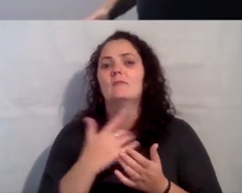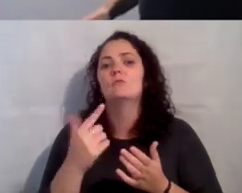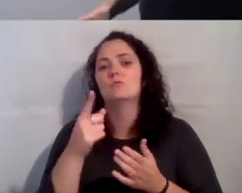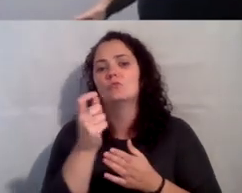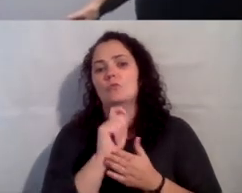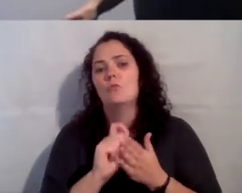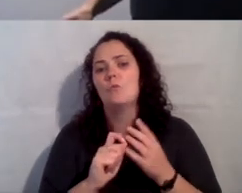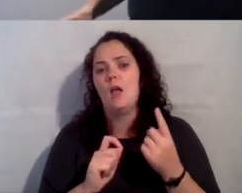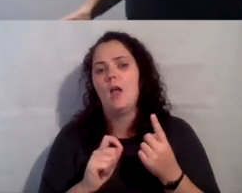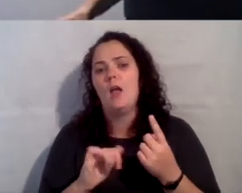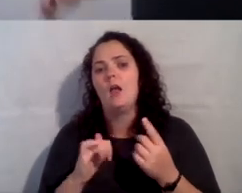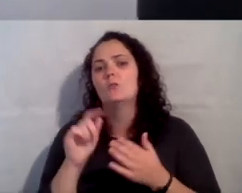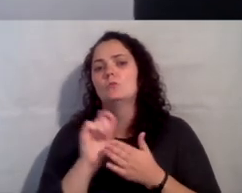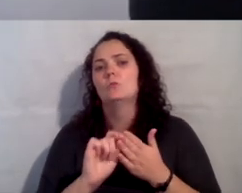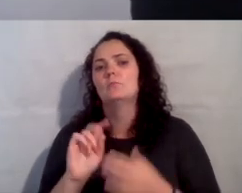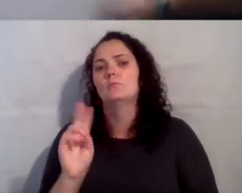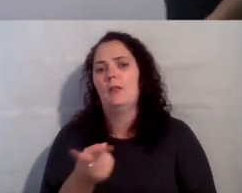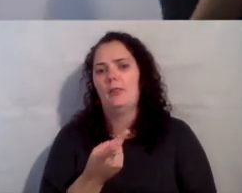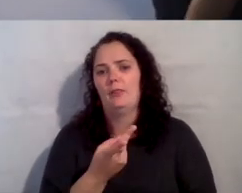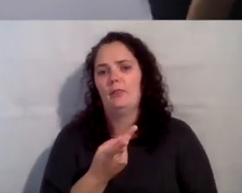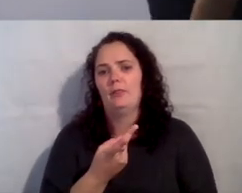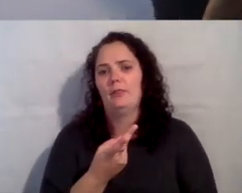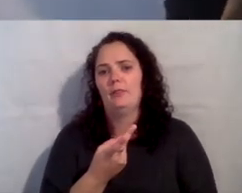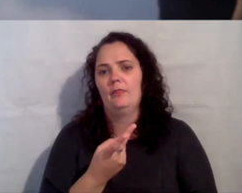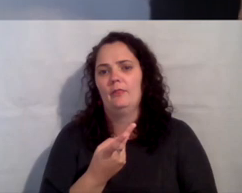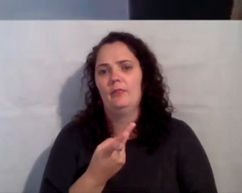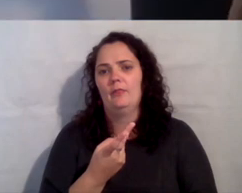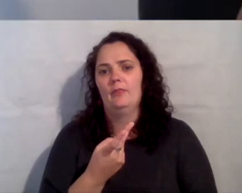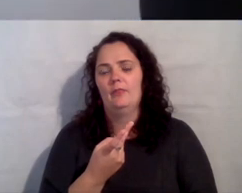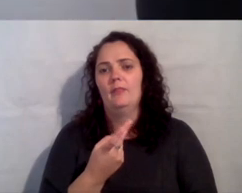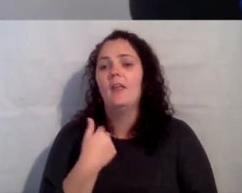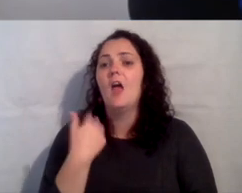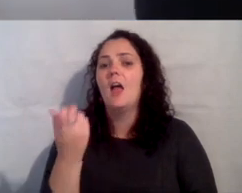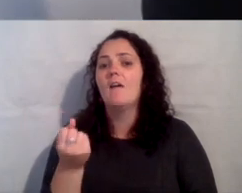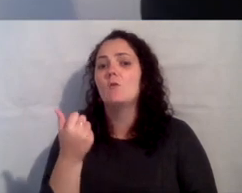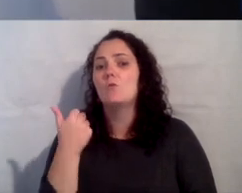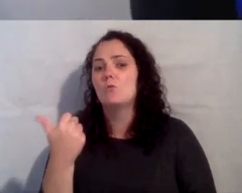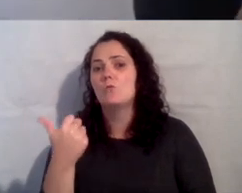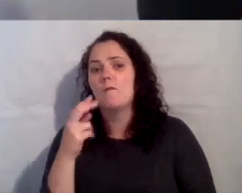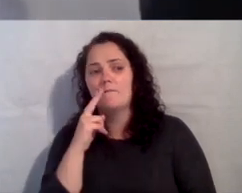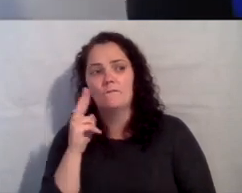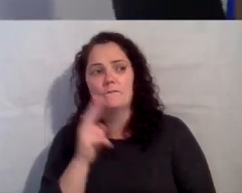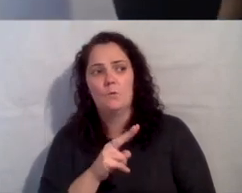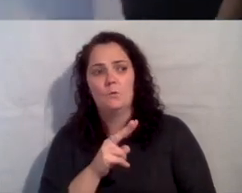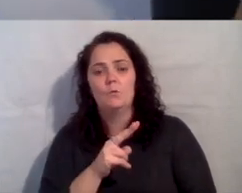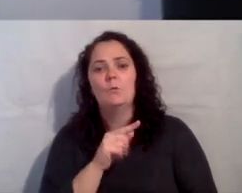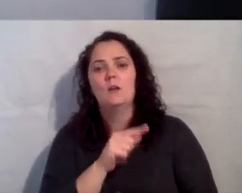can draw both, that's up to you and you can bring it in. So for this particular drawing since I've got a good view of Atticus, I'm a little blocked